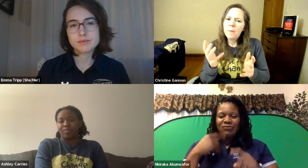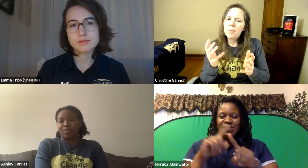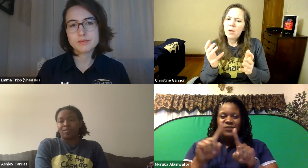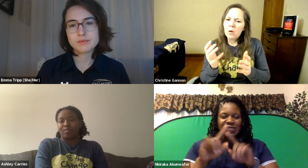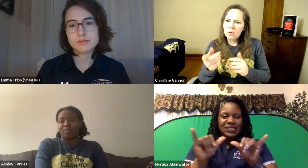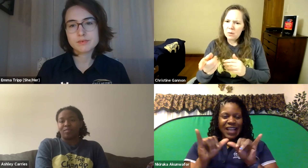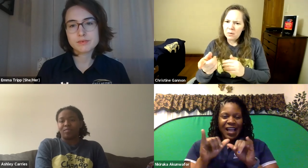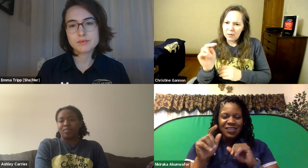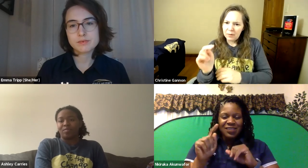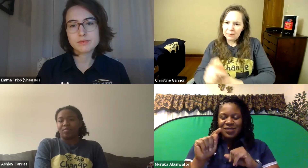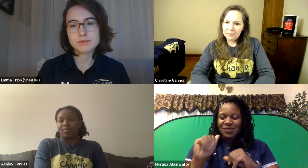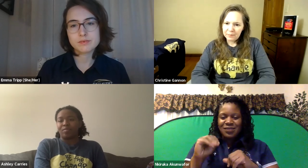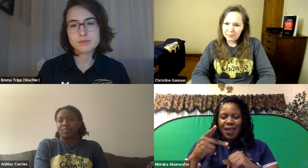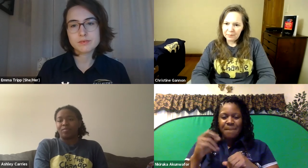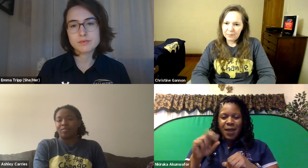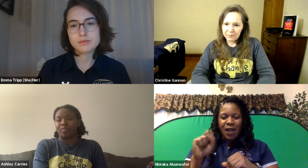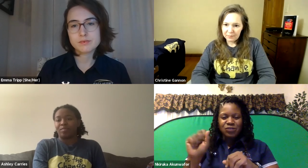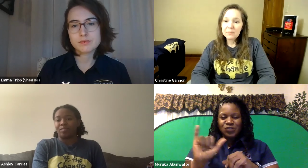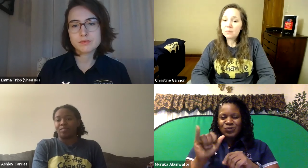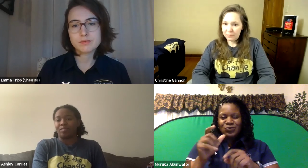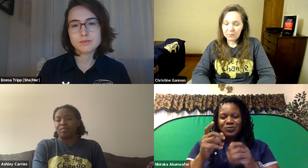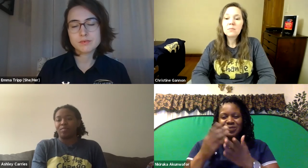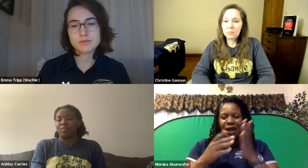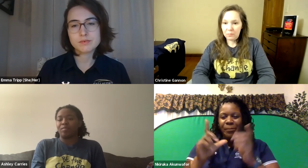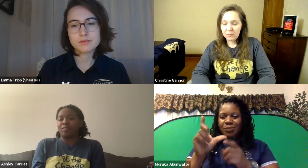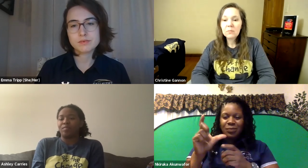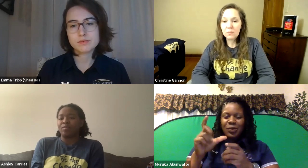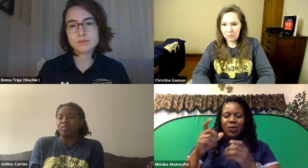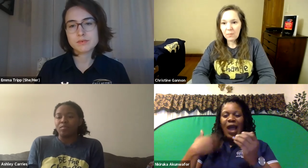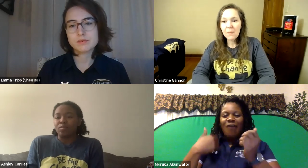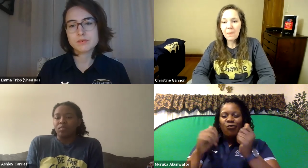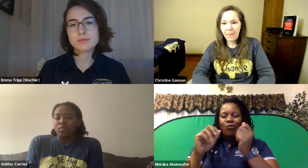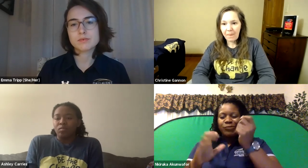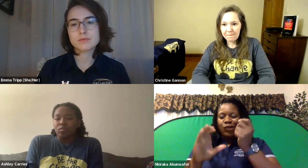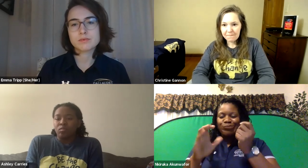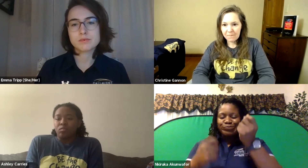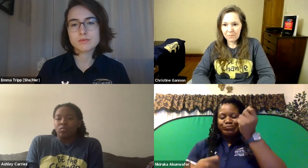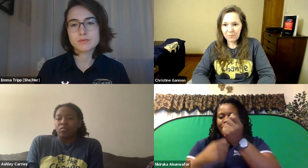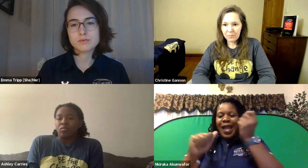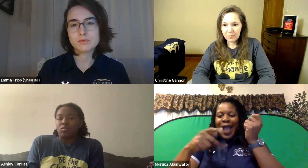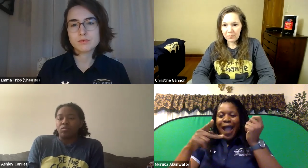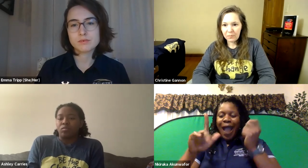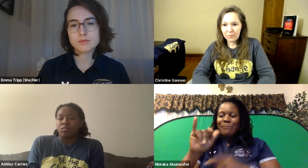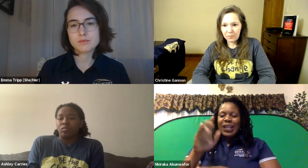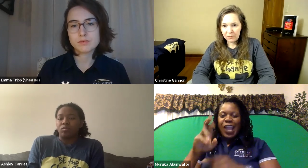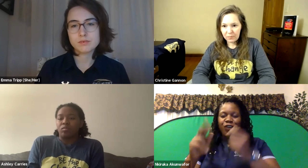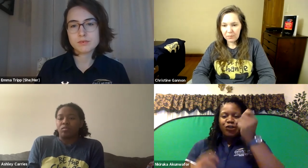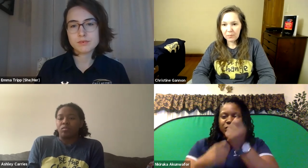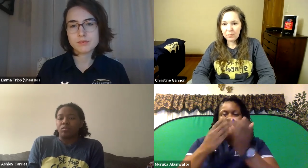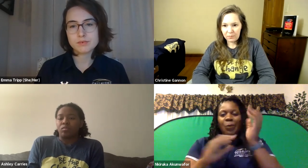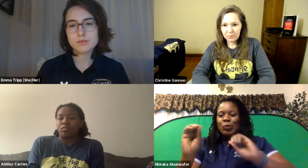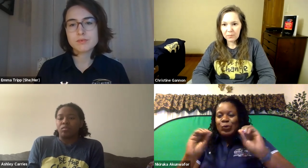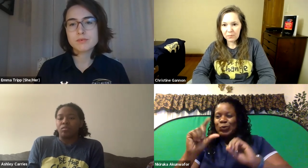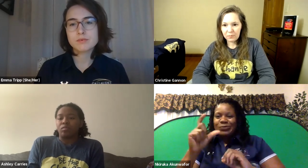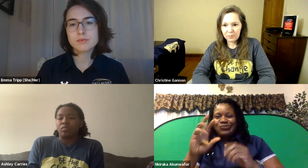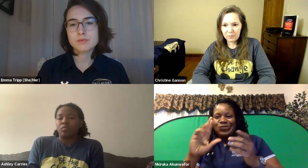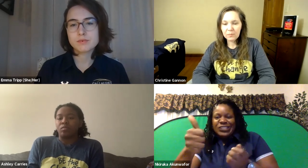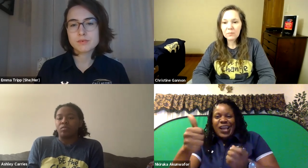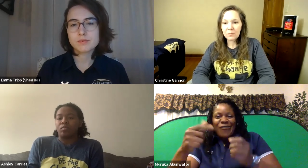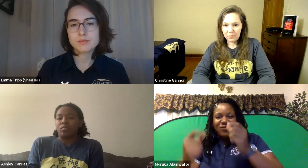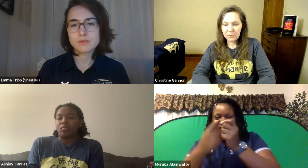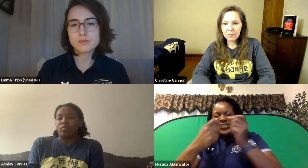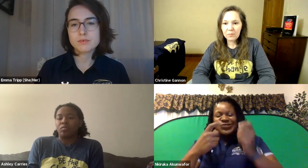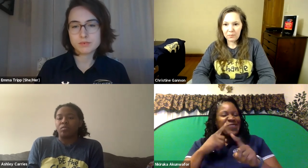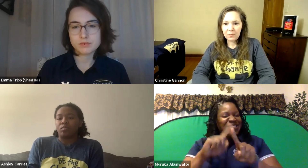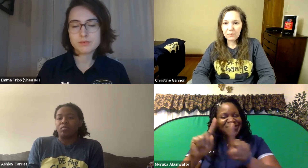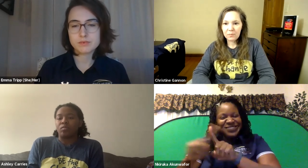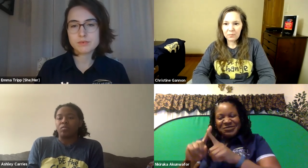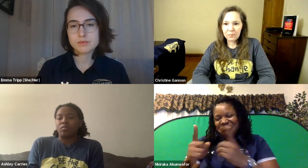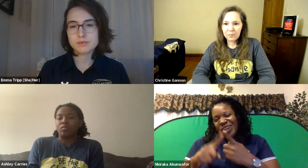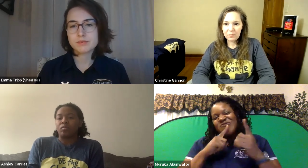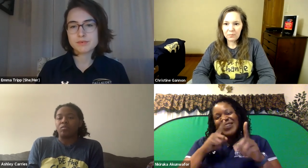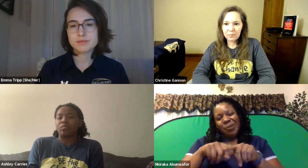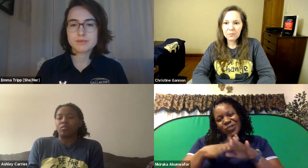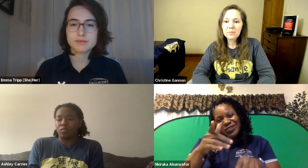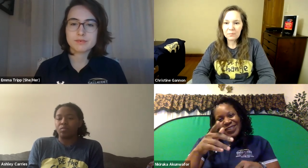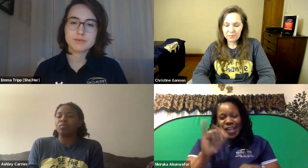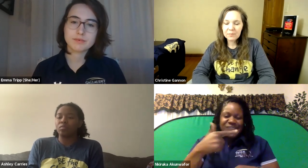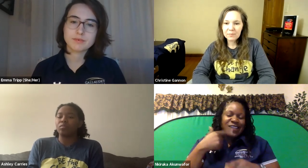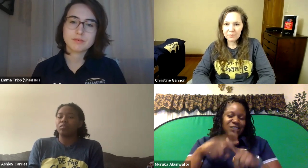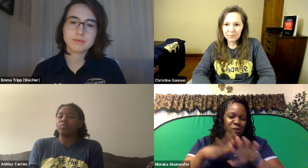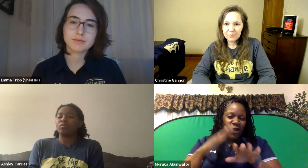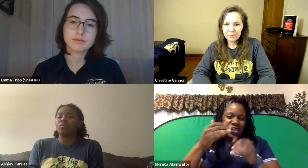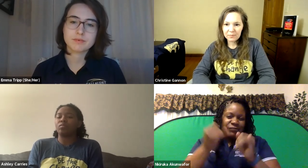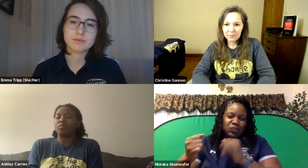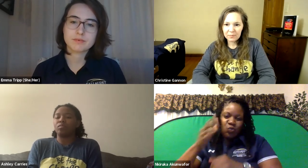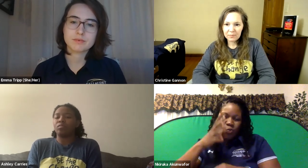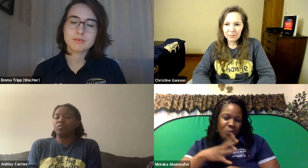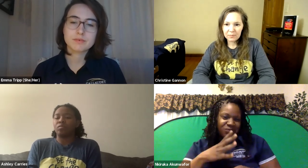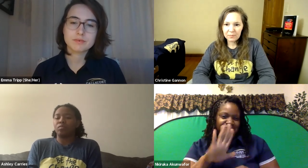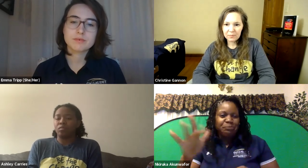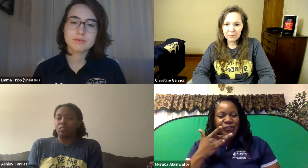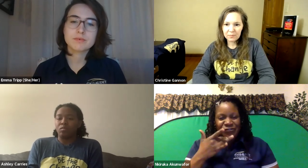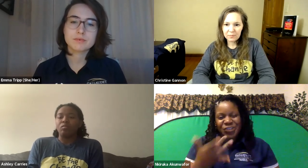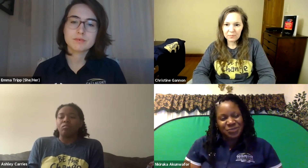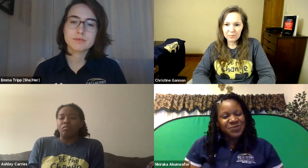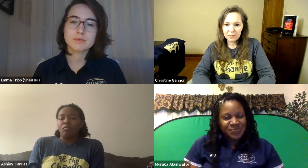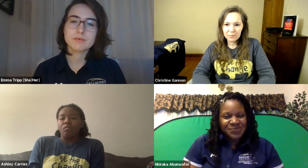> The size of tampons vary too. Some are bigger, some come with applicators, some don't. You have to put it in yourself. There are a lot of different options, but really, it depends on the individual woman's preference.